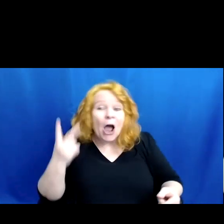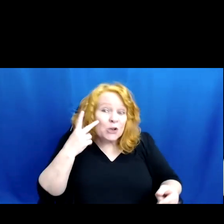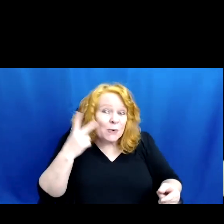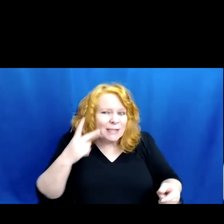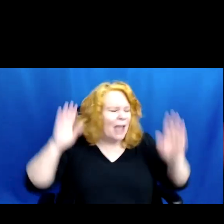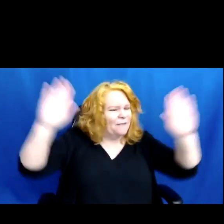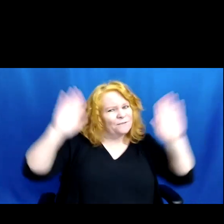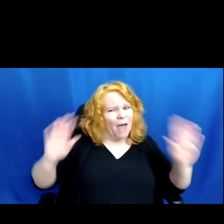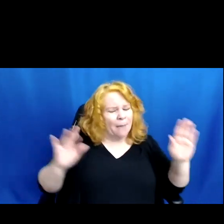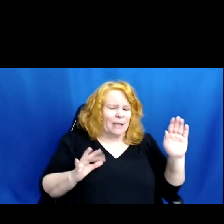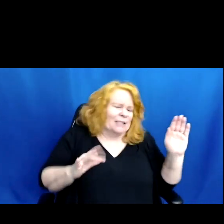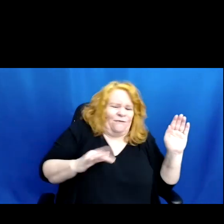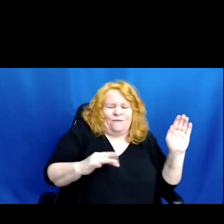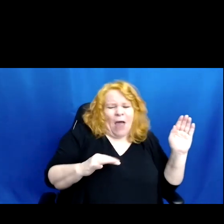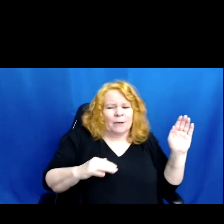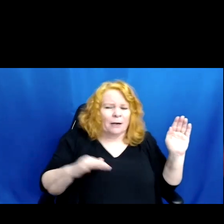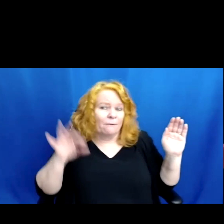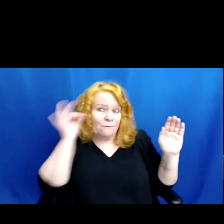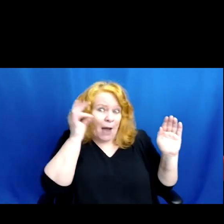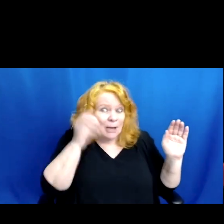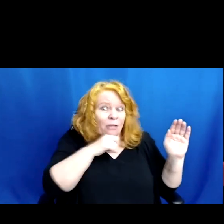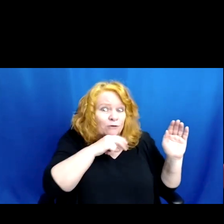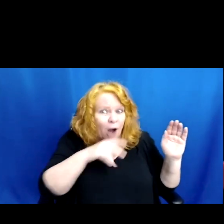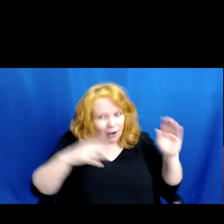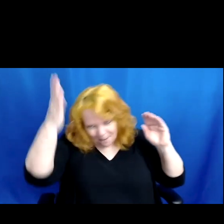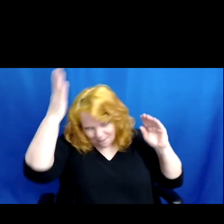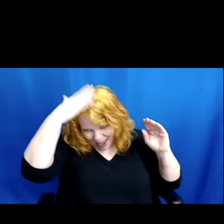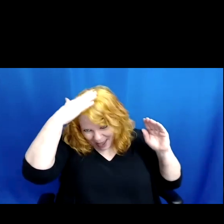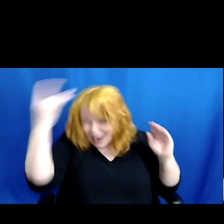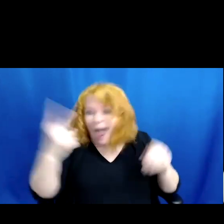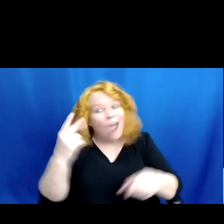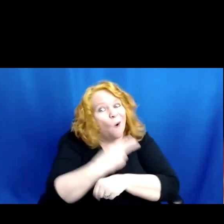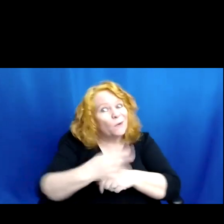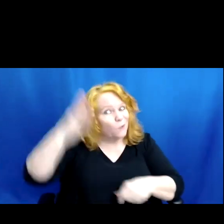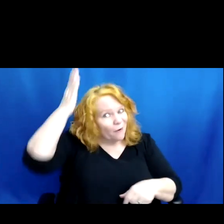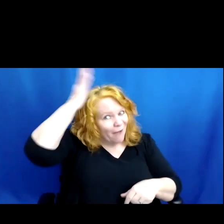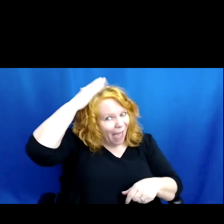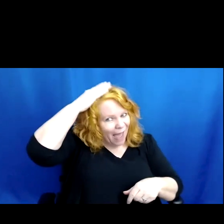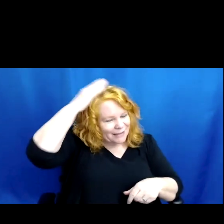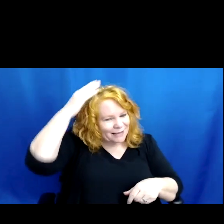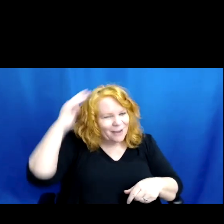I always wear a hat on the show and these are all painted characters by myself.